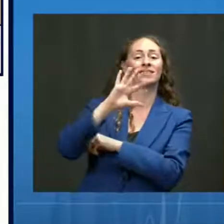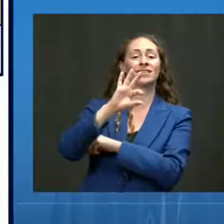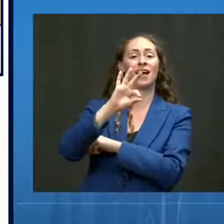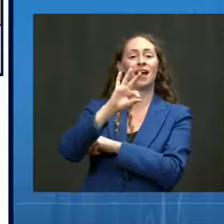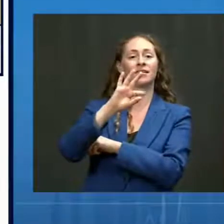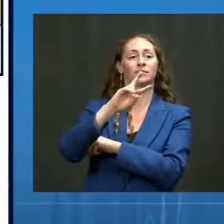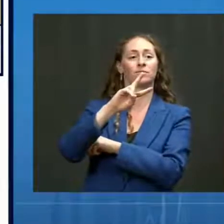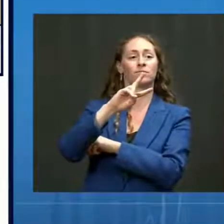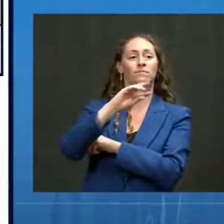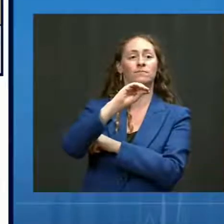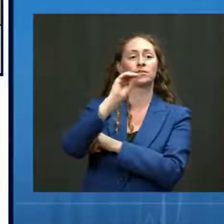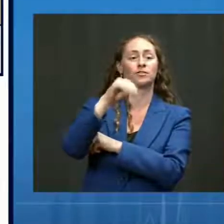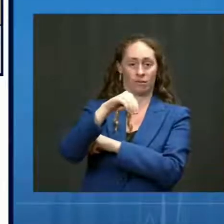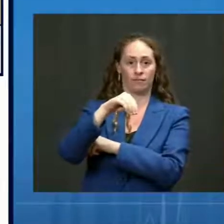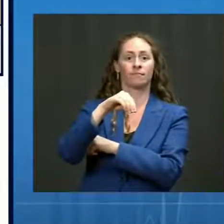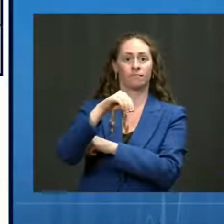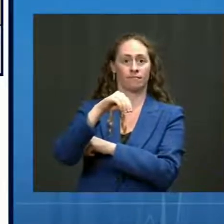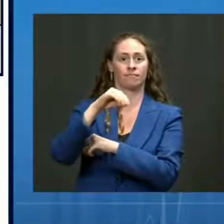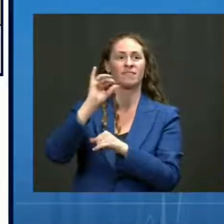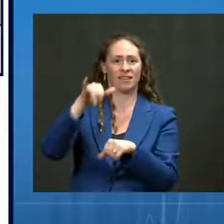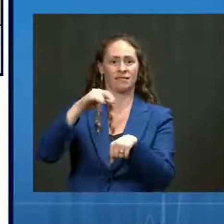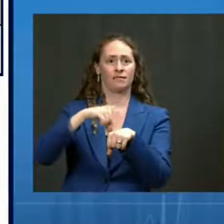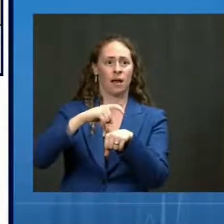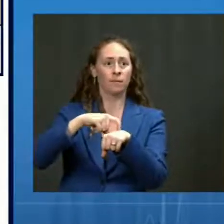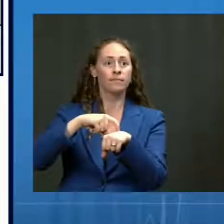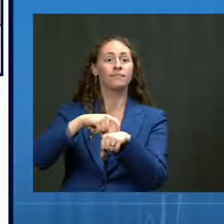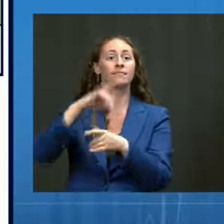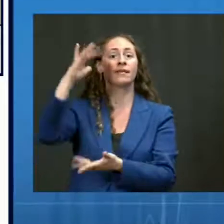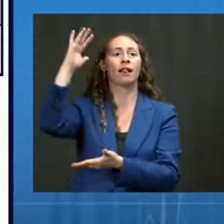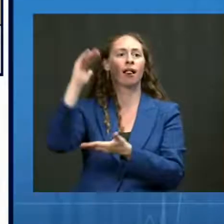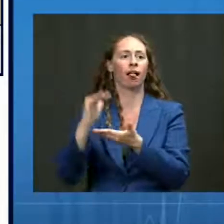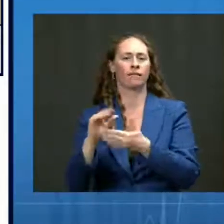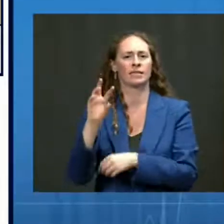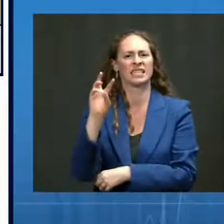VARIANT.